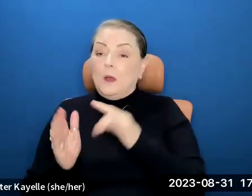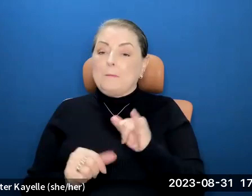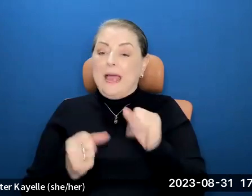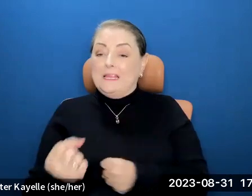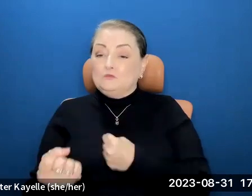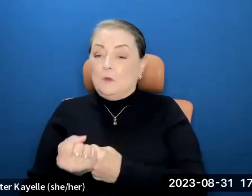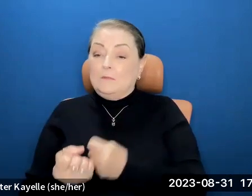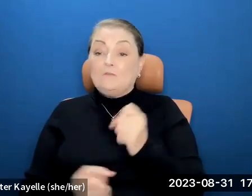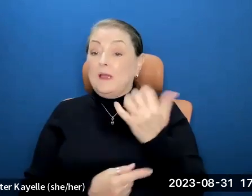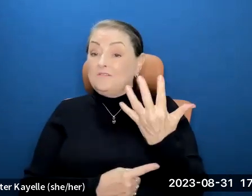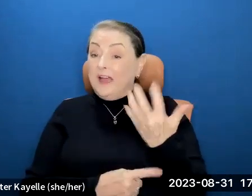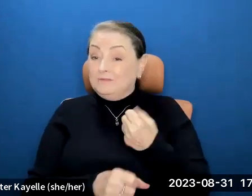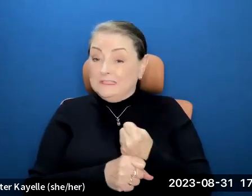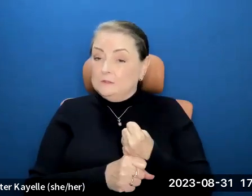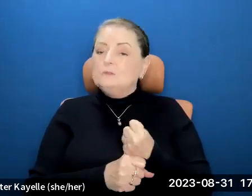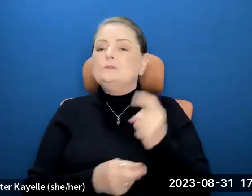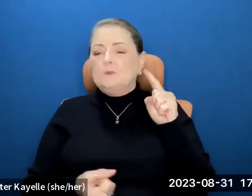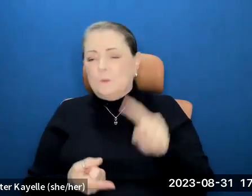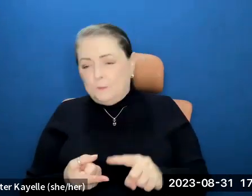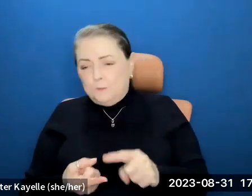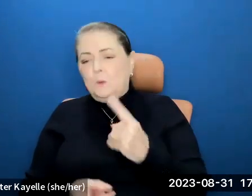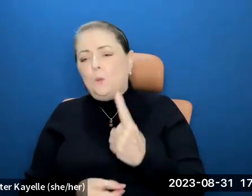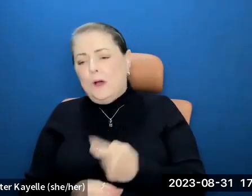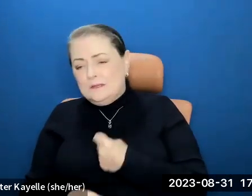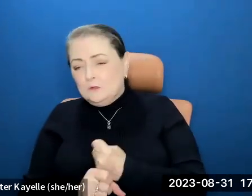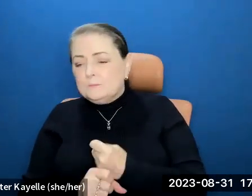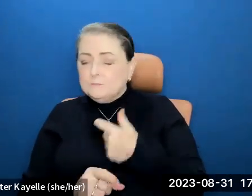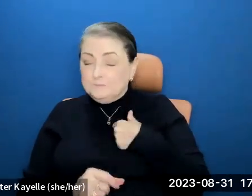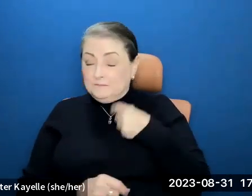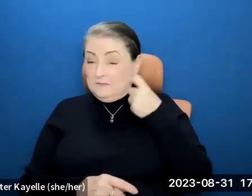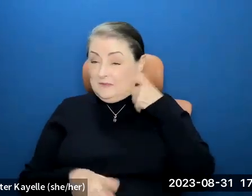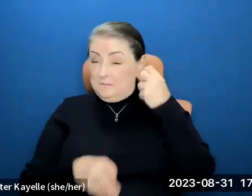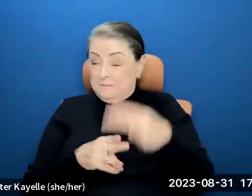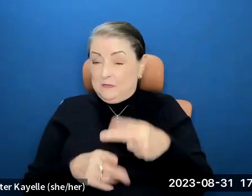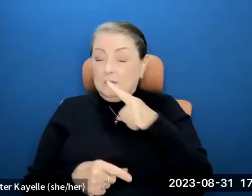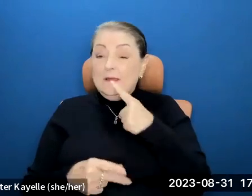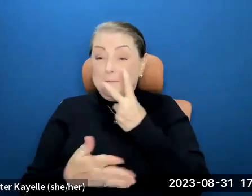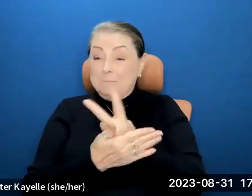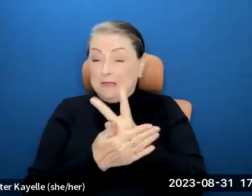from five years to one year as I mentioned for Masters level counselors we determined this